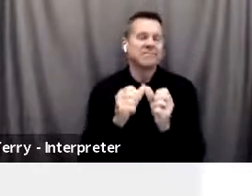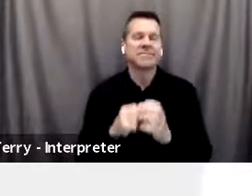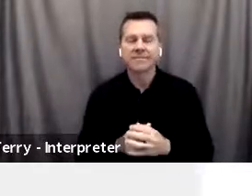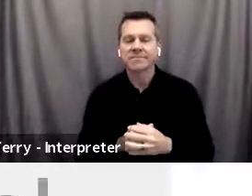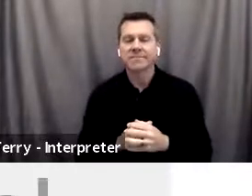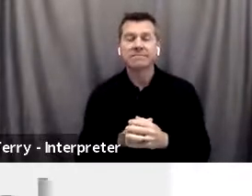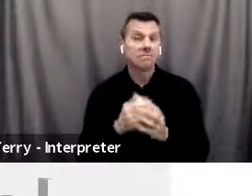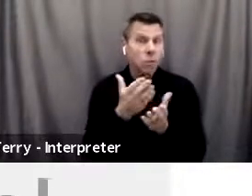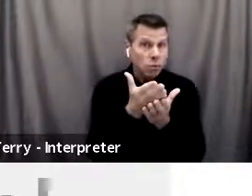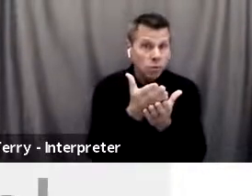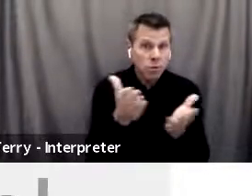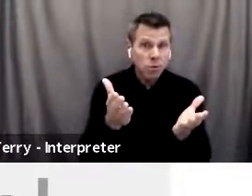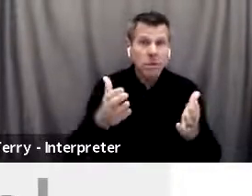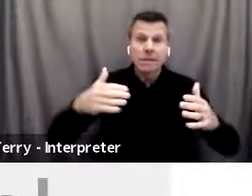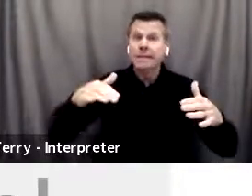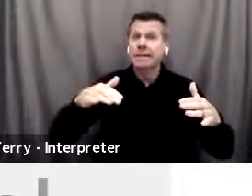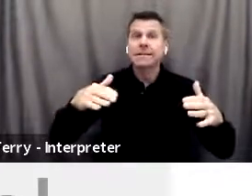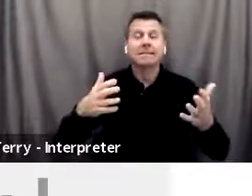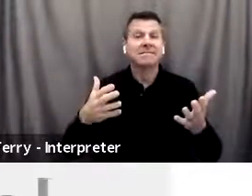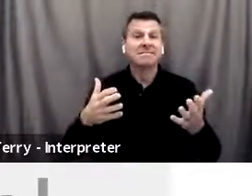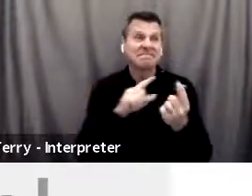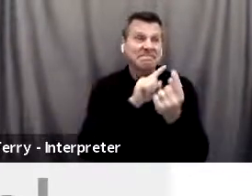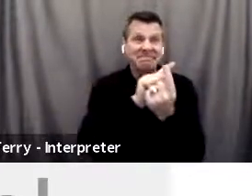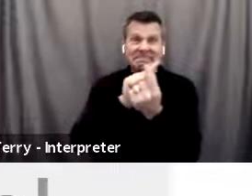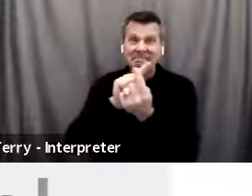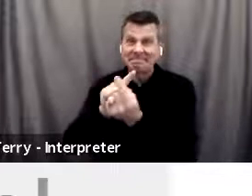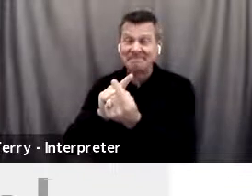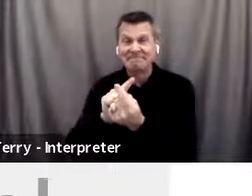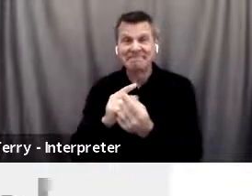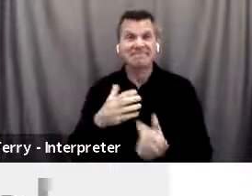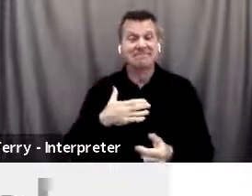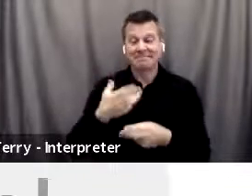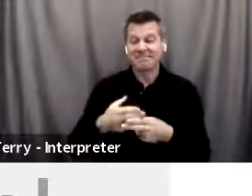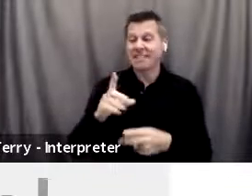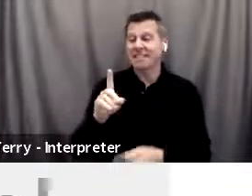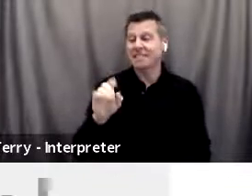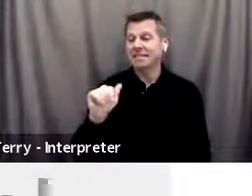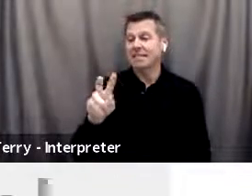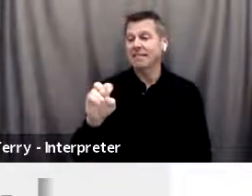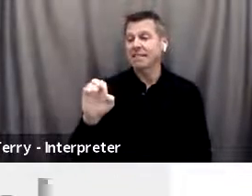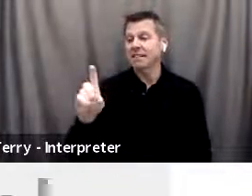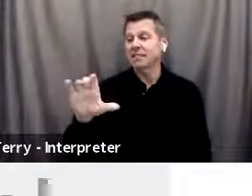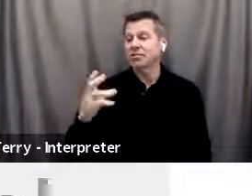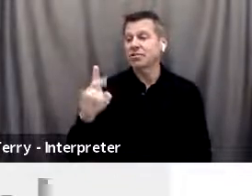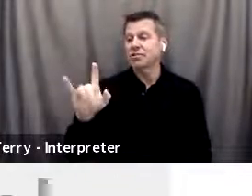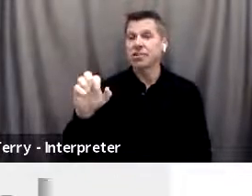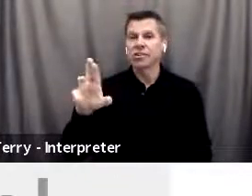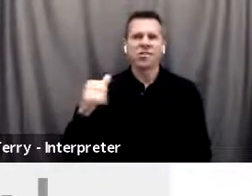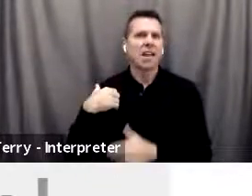you who have not had the pleasure of meeting yet. My name is David shoulders, and I am the director of title five programs for Fresno